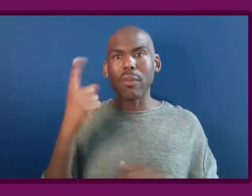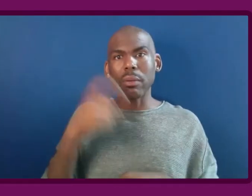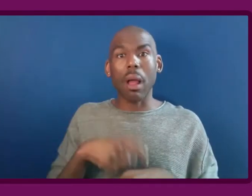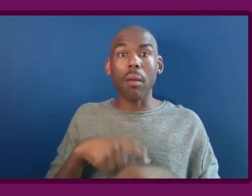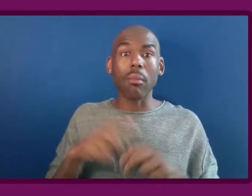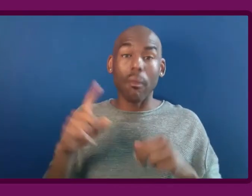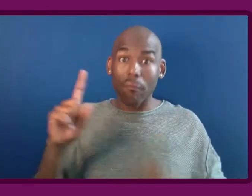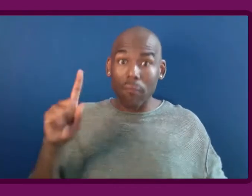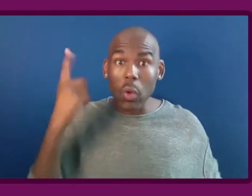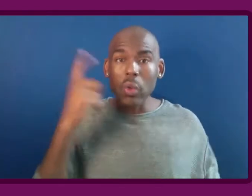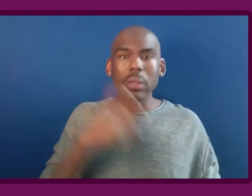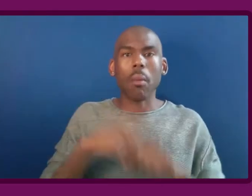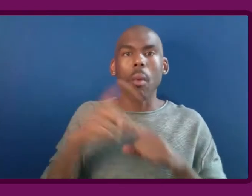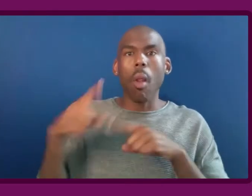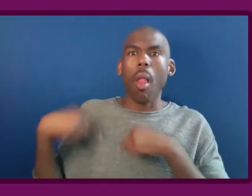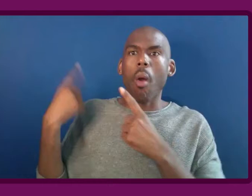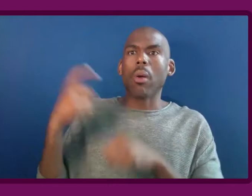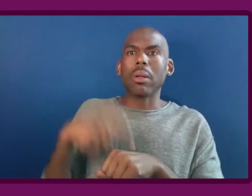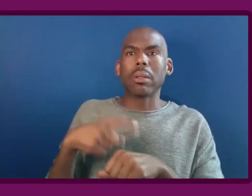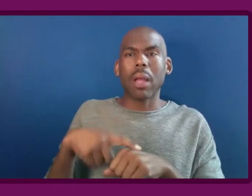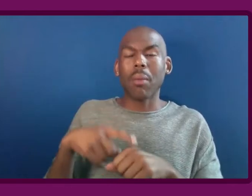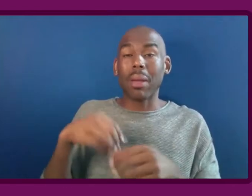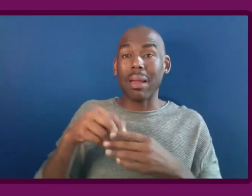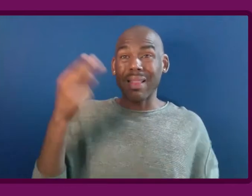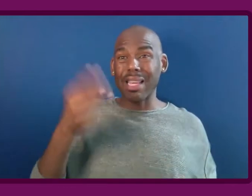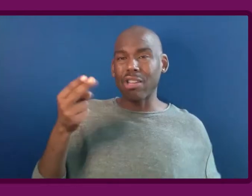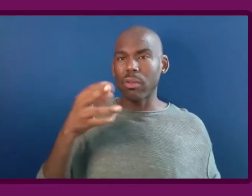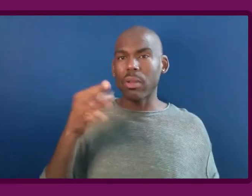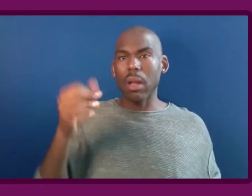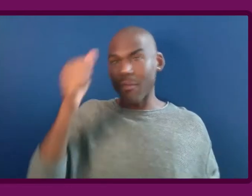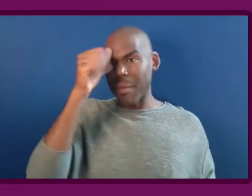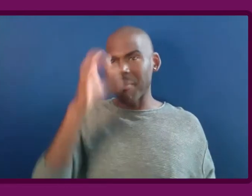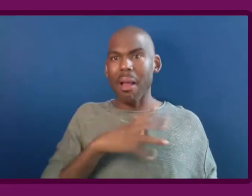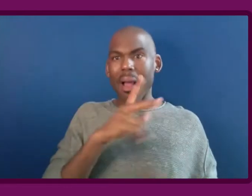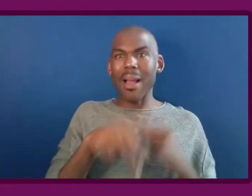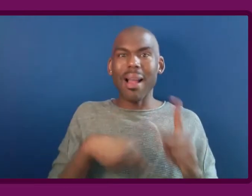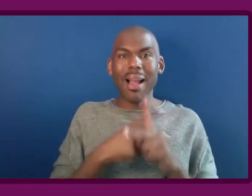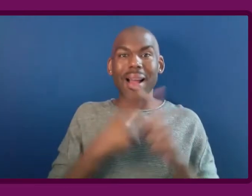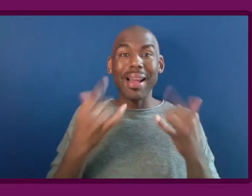for the very first time in a long time, in the history of mankind, we have access to